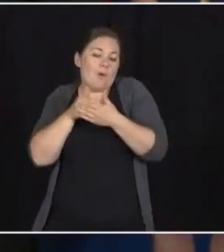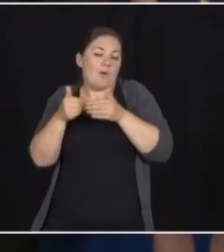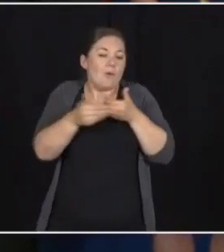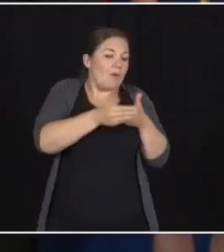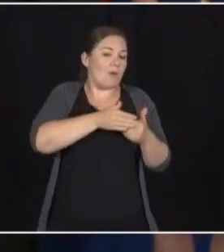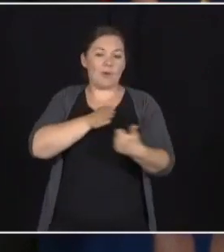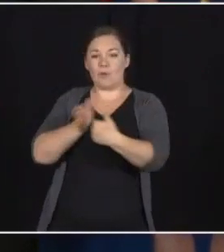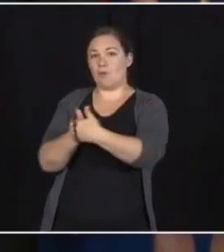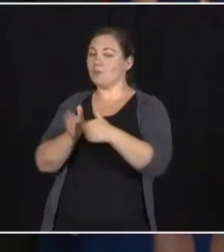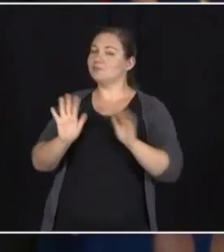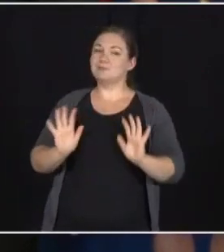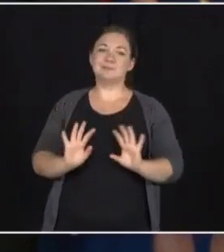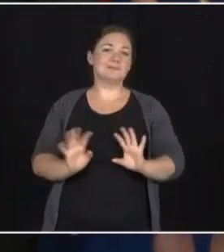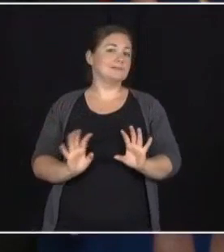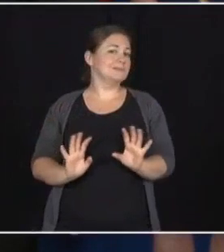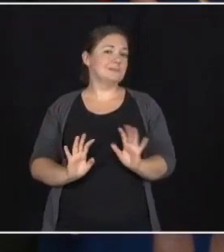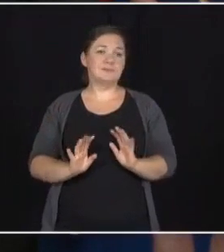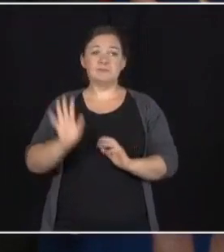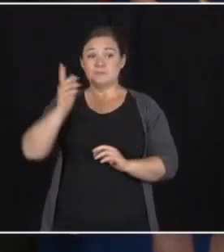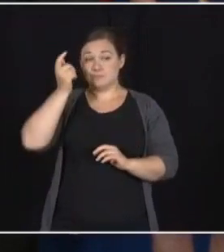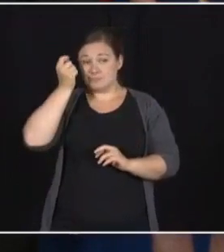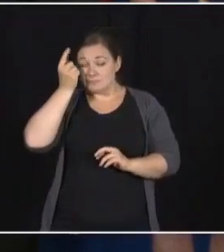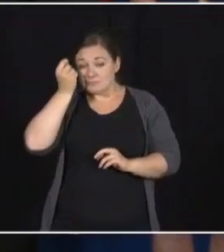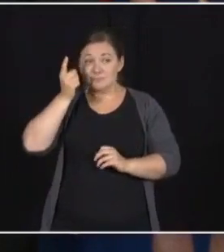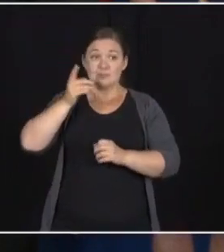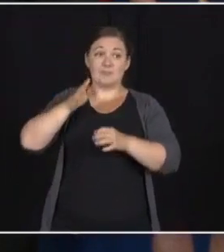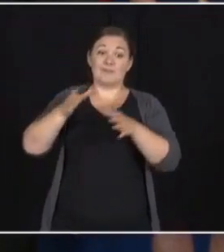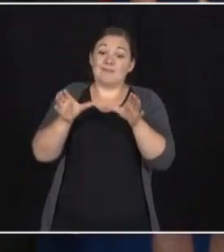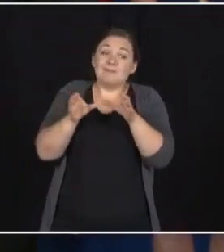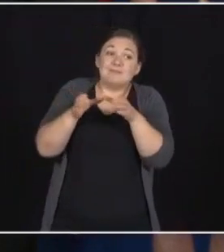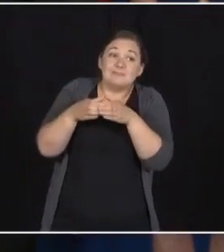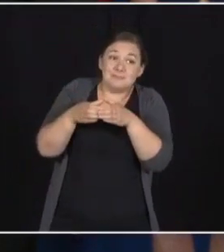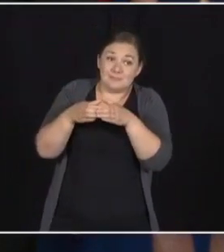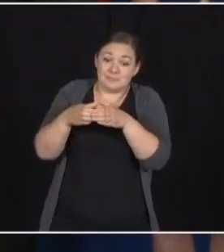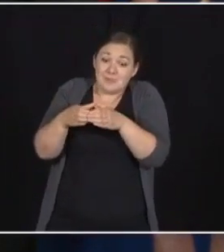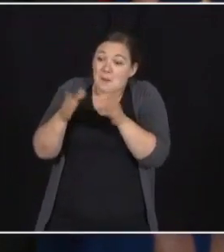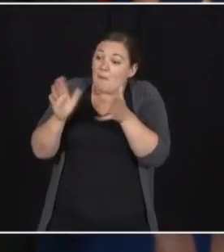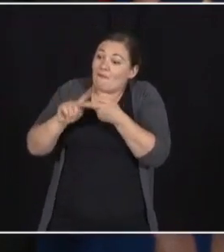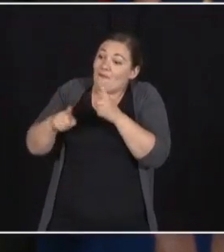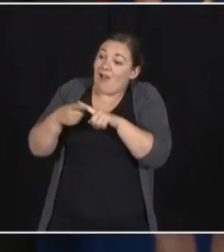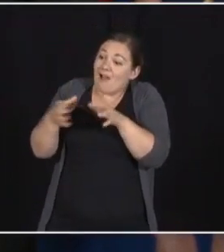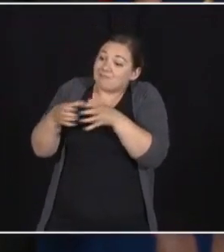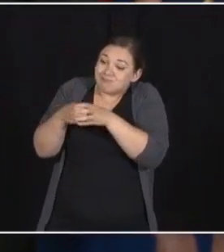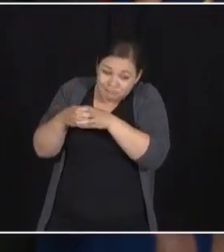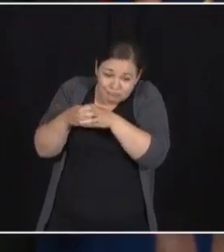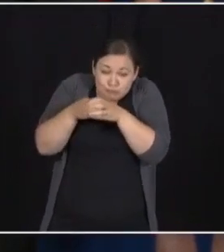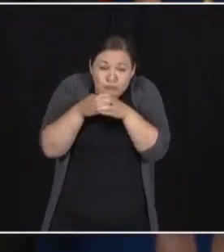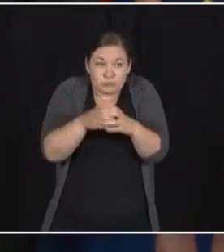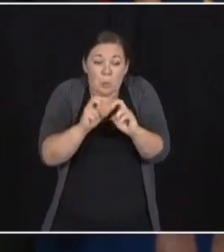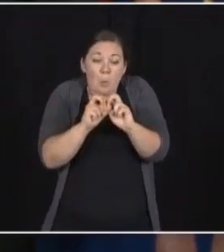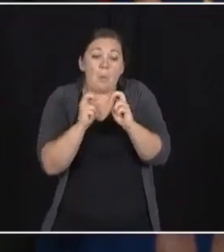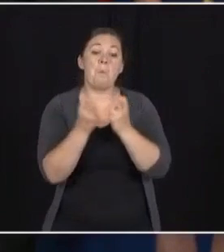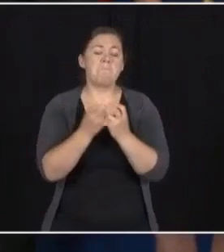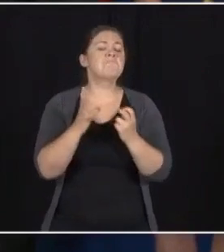But if they go out with people who are in their social circle then that shouldn't be a problem in terms of those are people